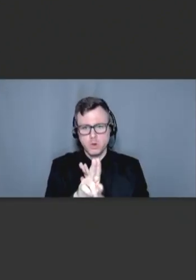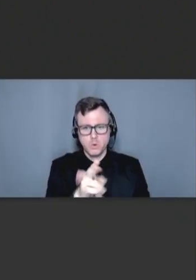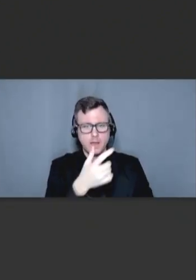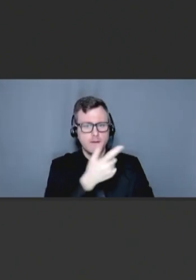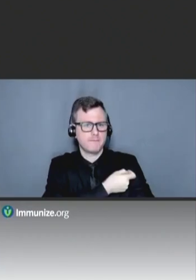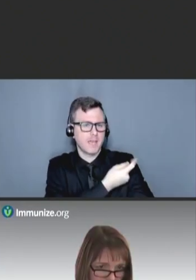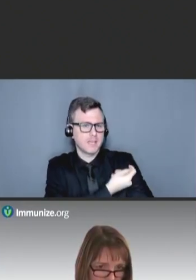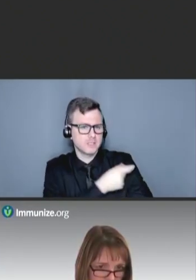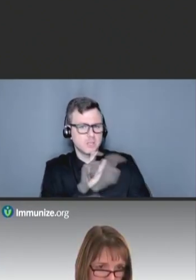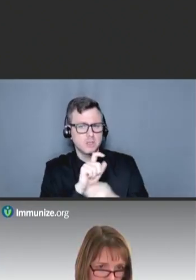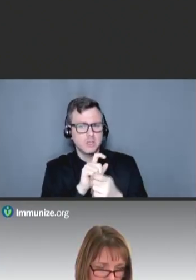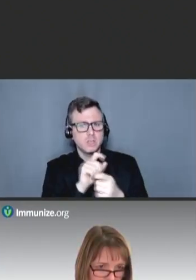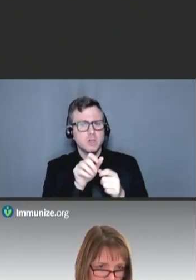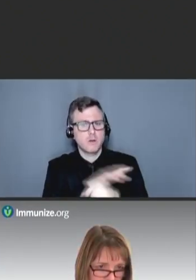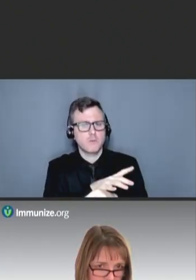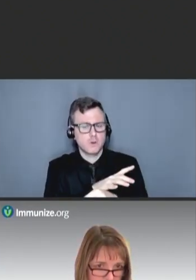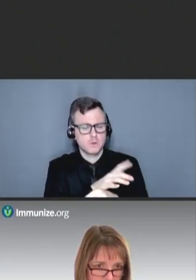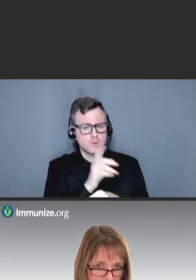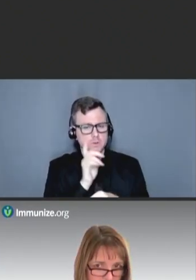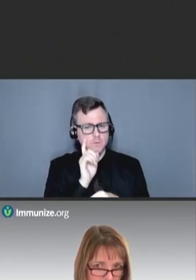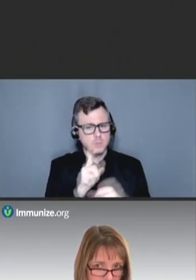depending on starting coverage rates.